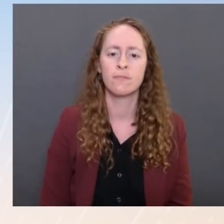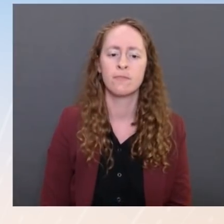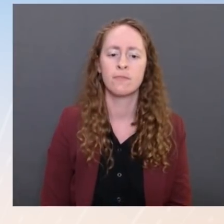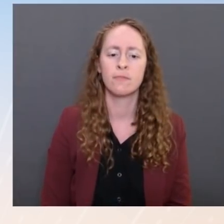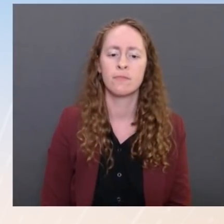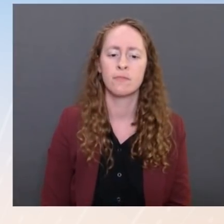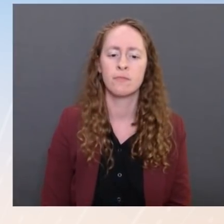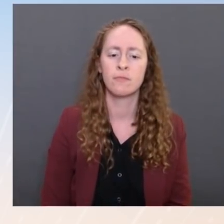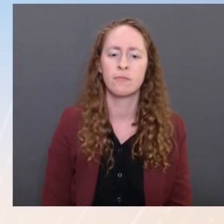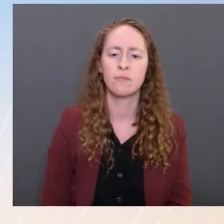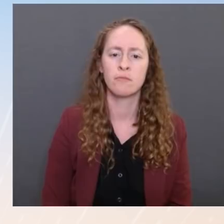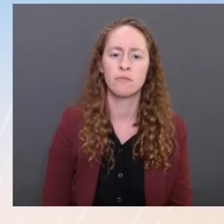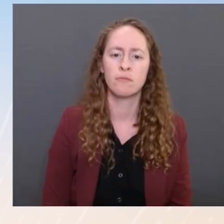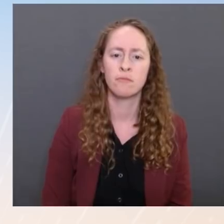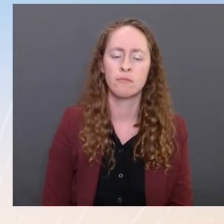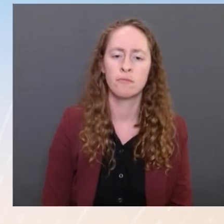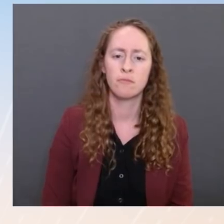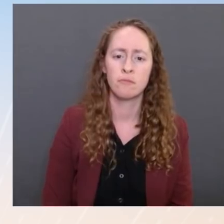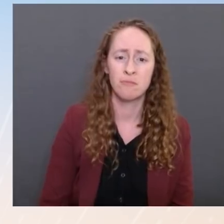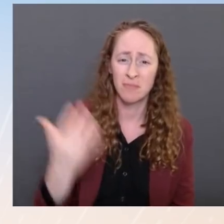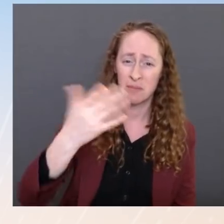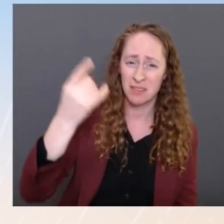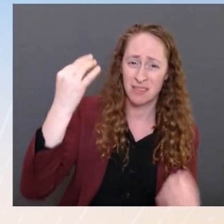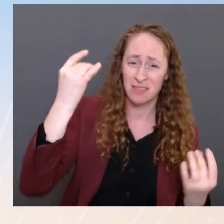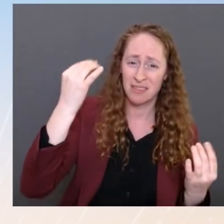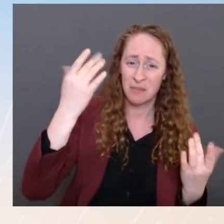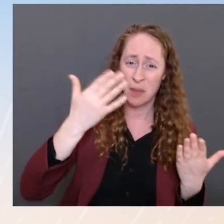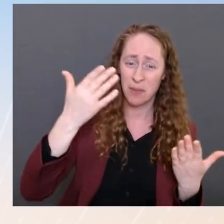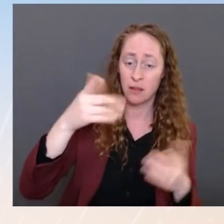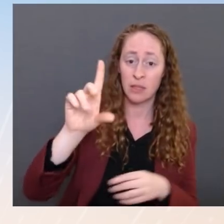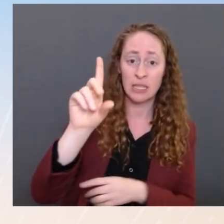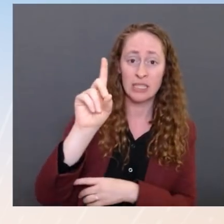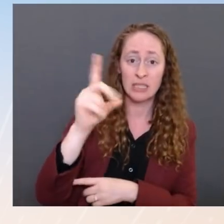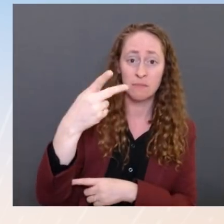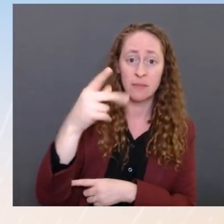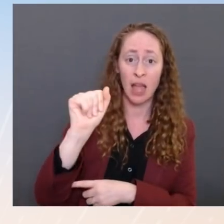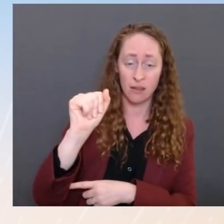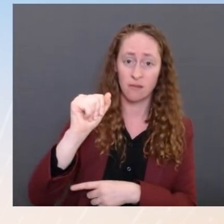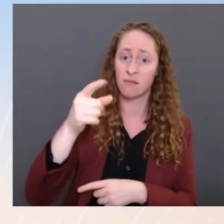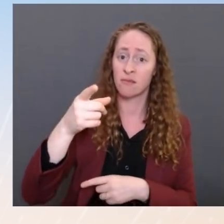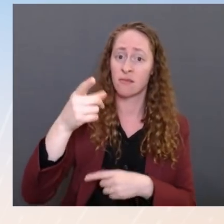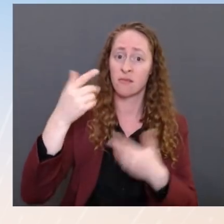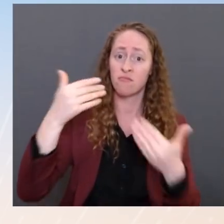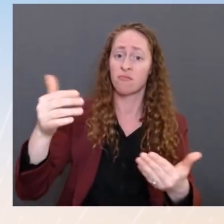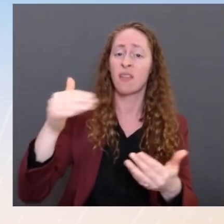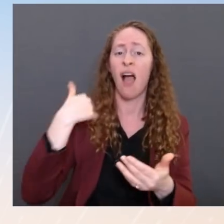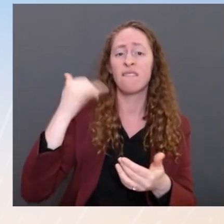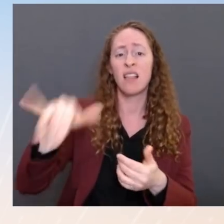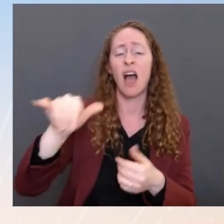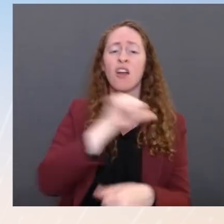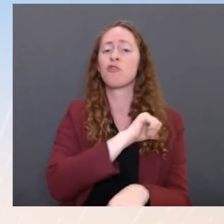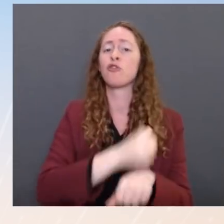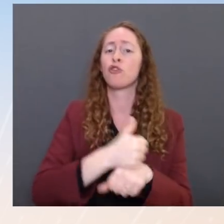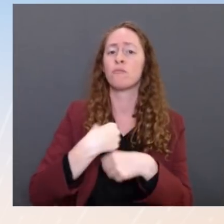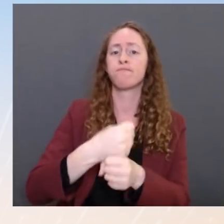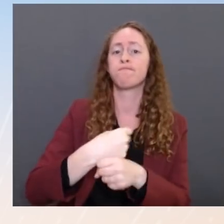Ms. Psaki: There are a range of -- there are a range of options, including that, under consideration, Ed. But I would note the issue here is that a manufacturer was taken offline